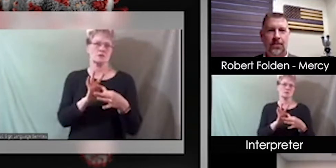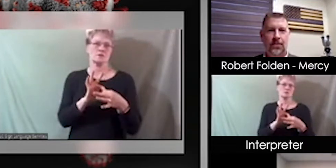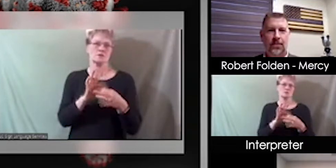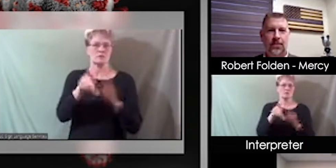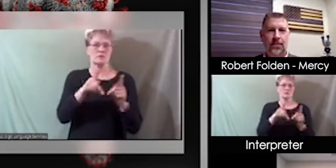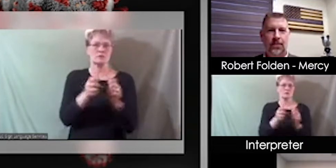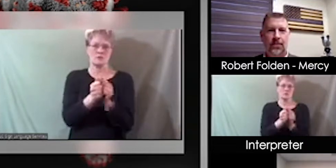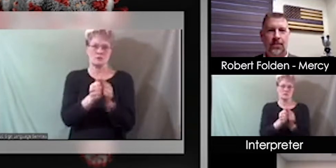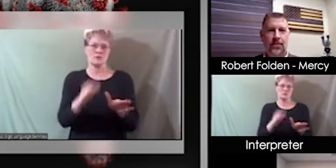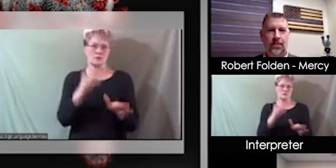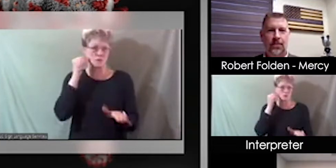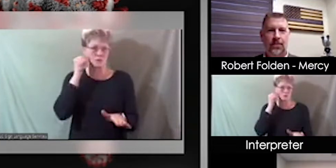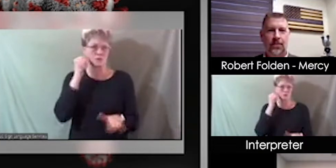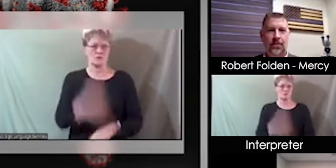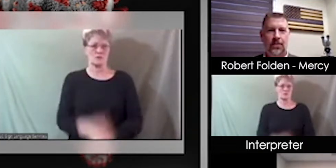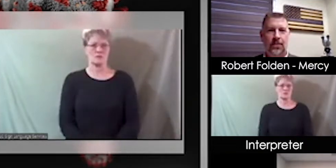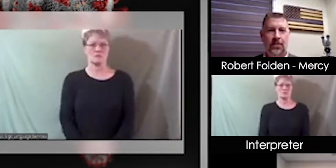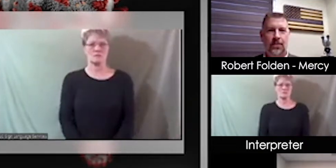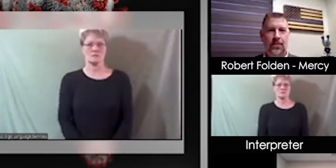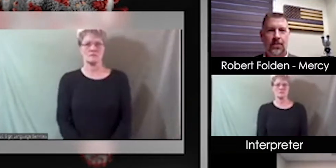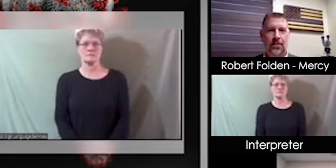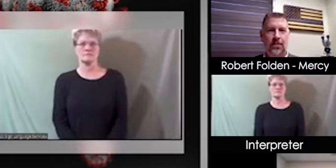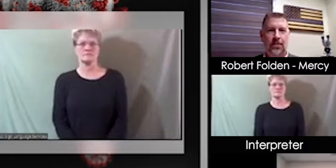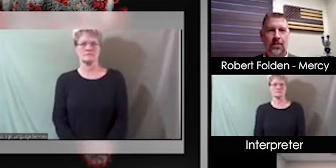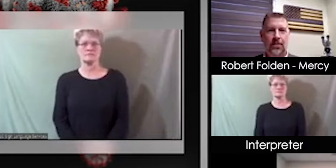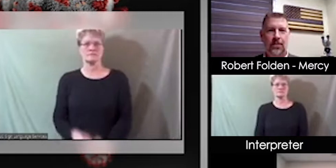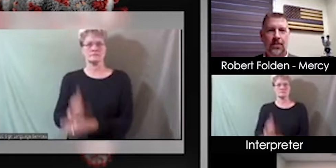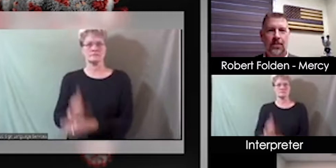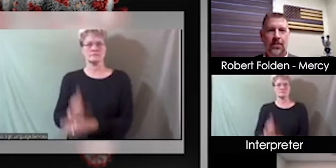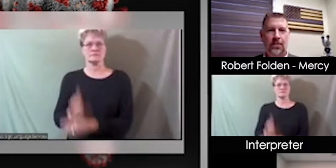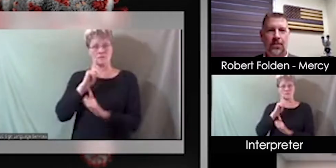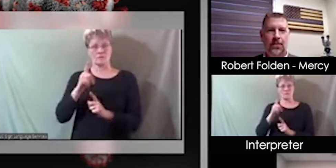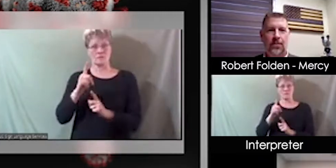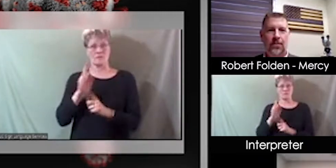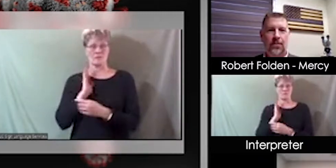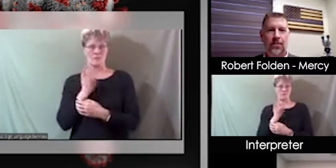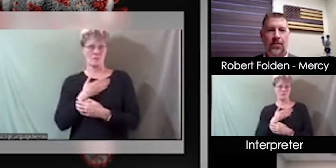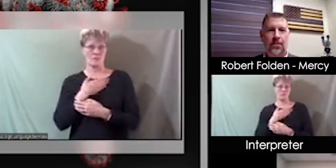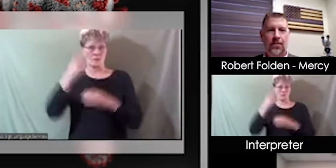a little bit from our HOPE team and we are routinely screening